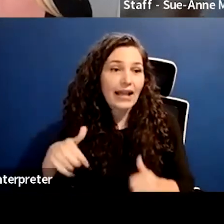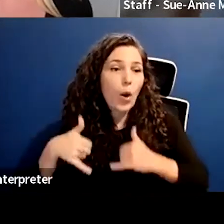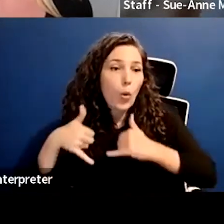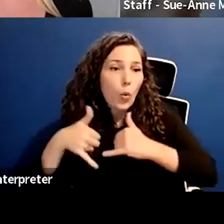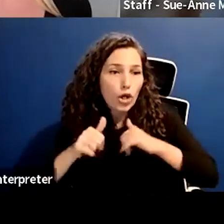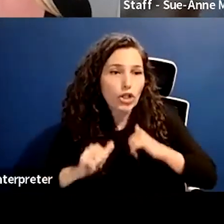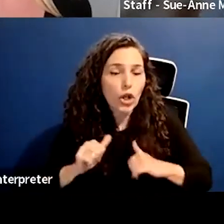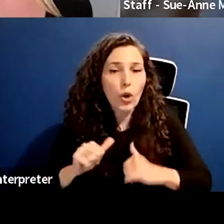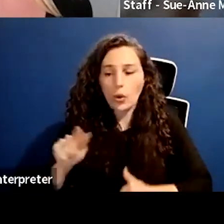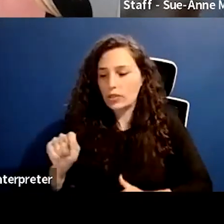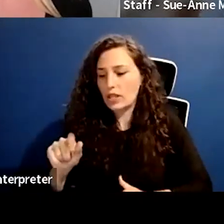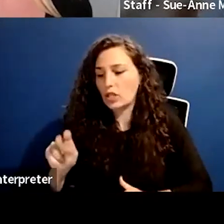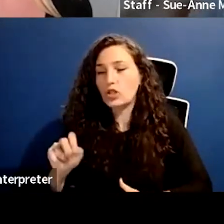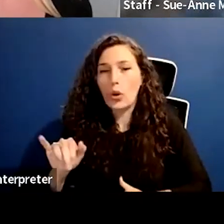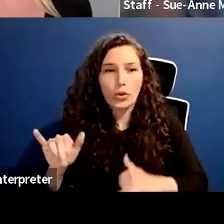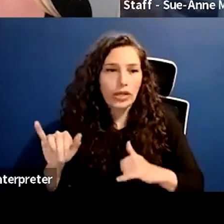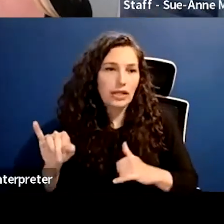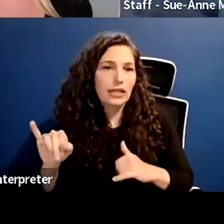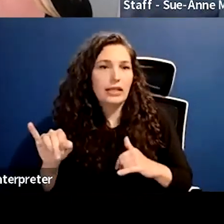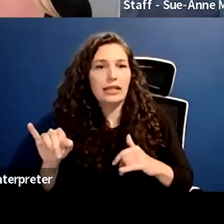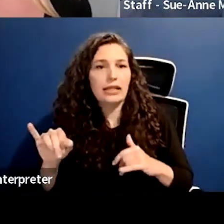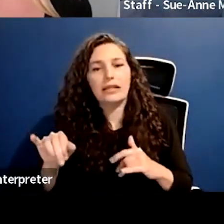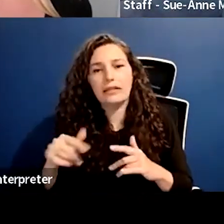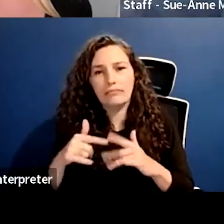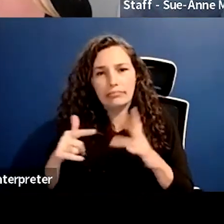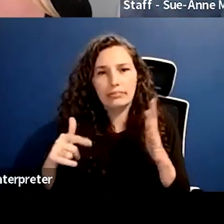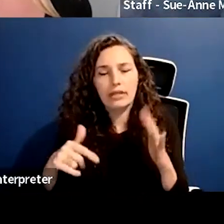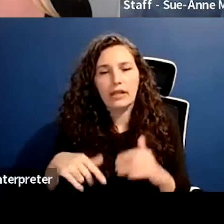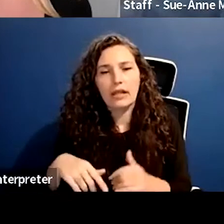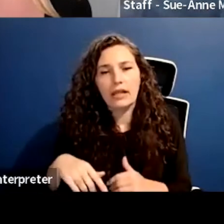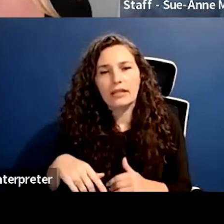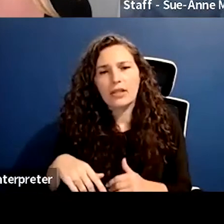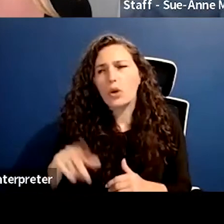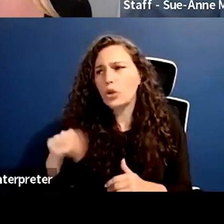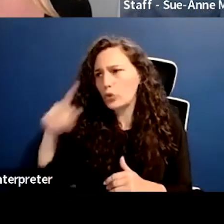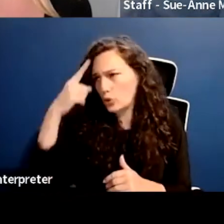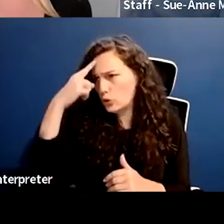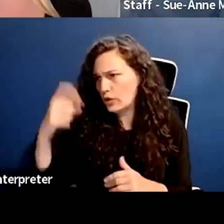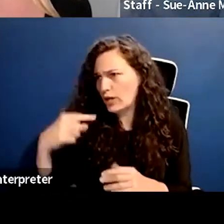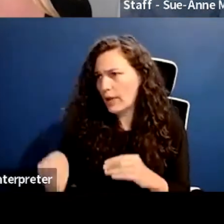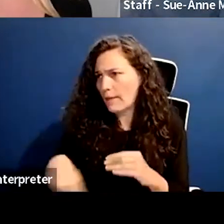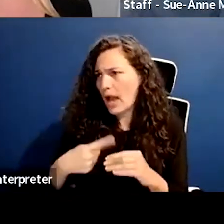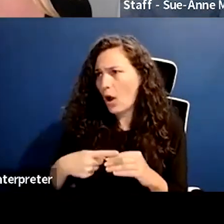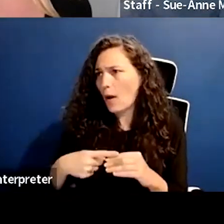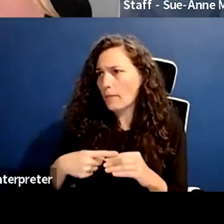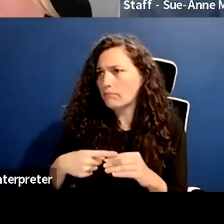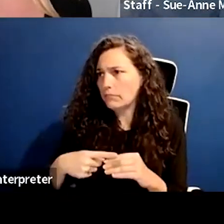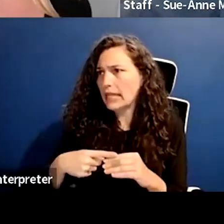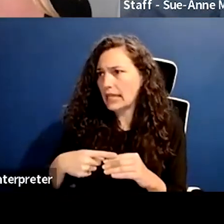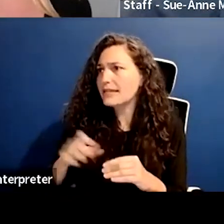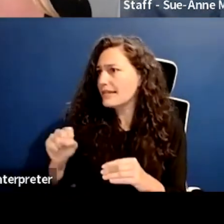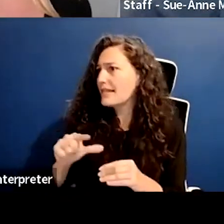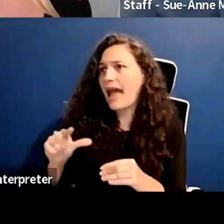Like, so you dream about being a SAG actor and I think a lot of times I wanna say I feel like actors sometimes they get into SAG